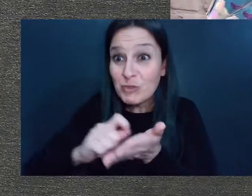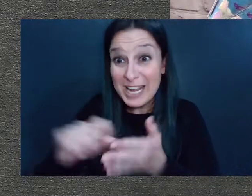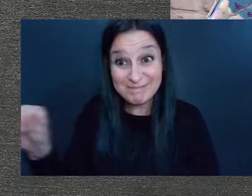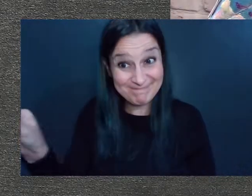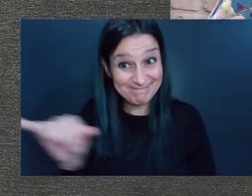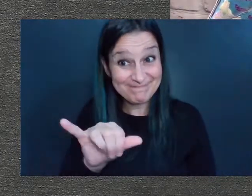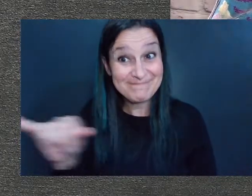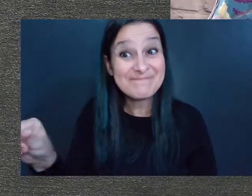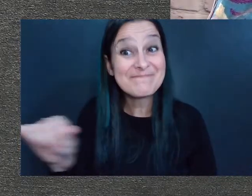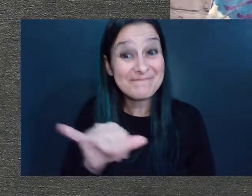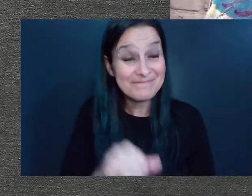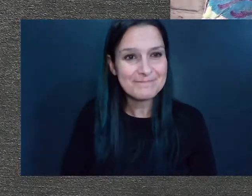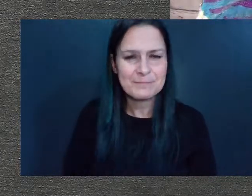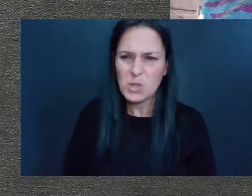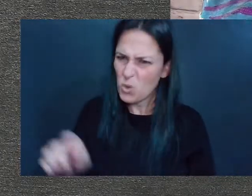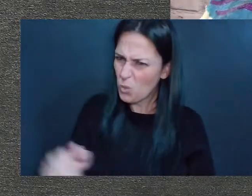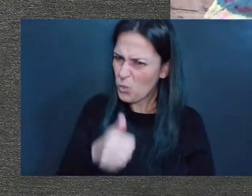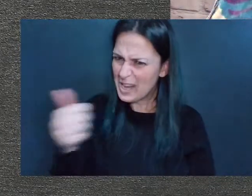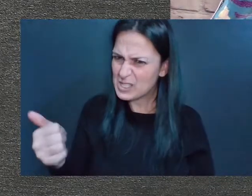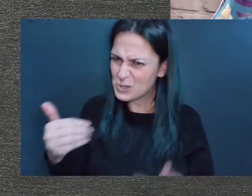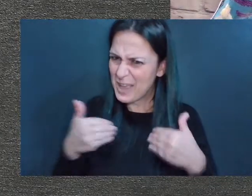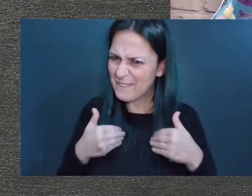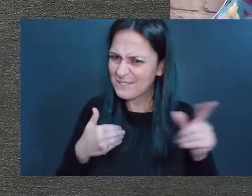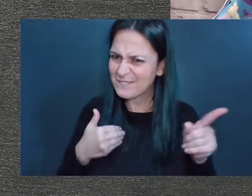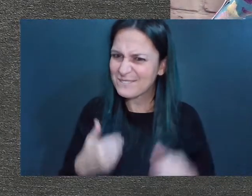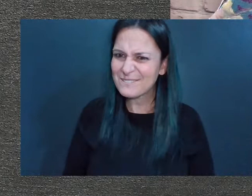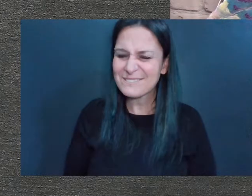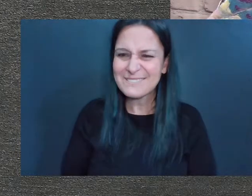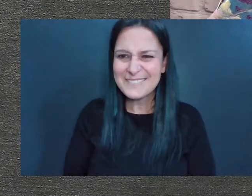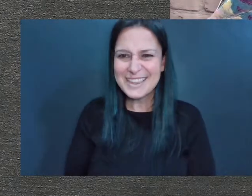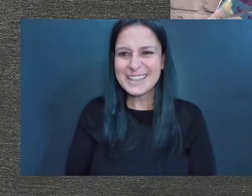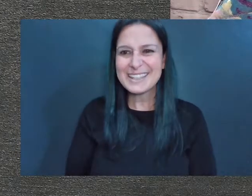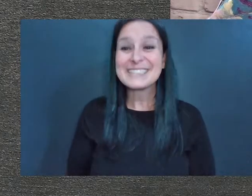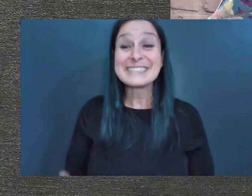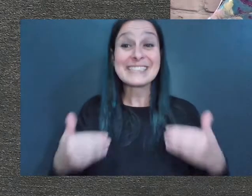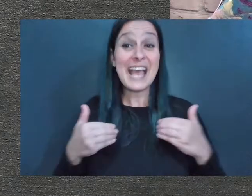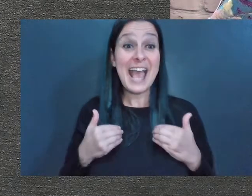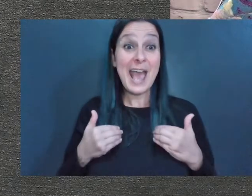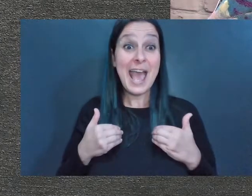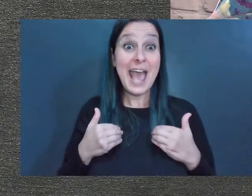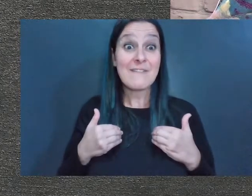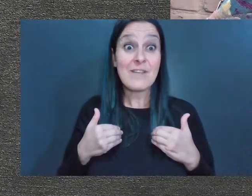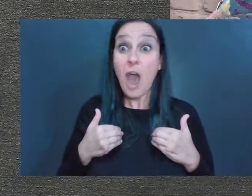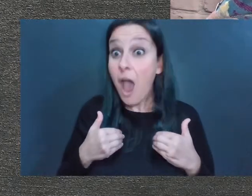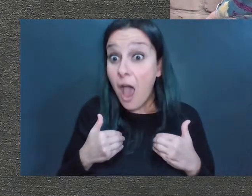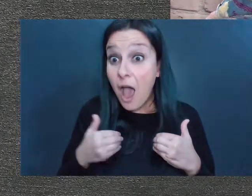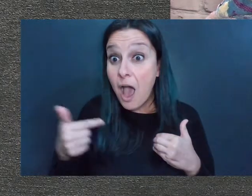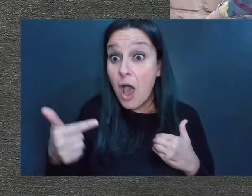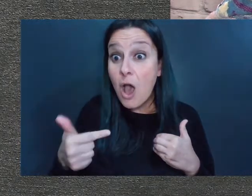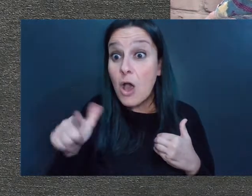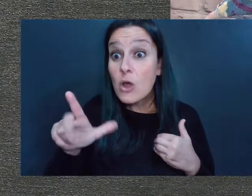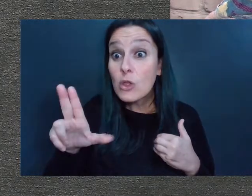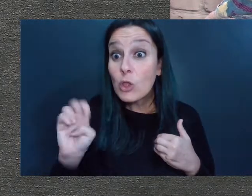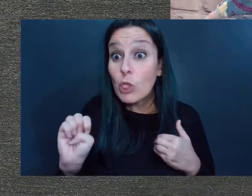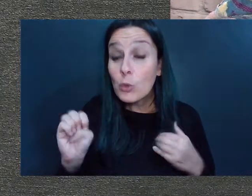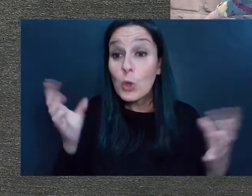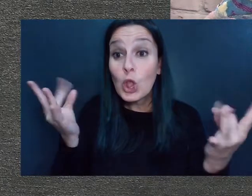Let's see what else I have in here. Oh, I have some glue.